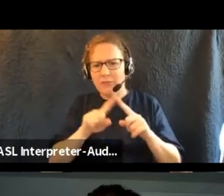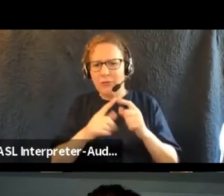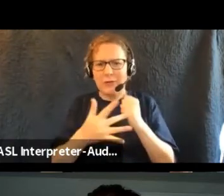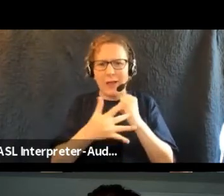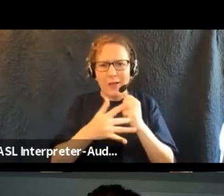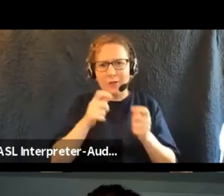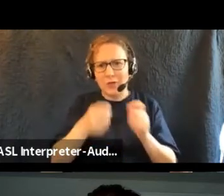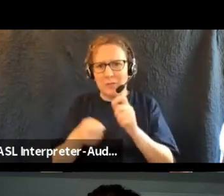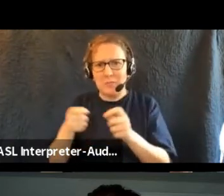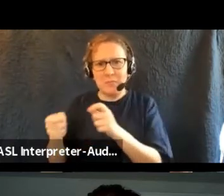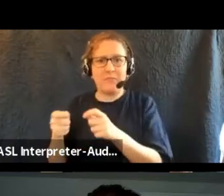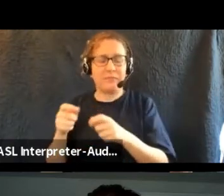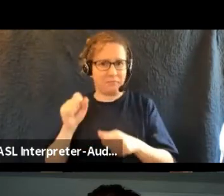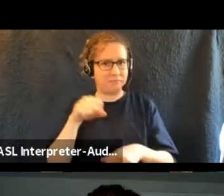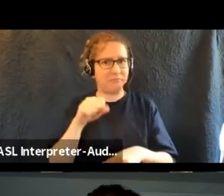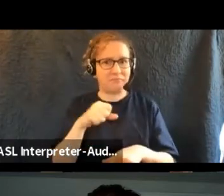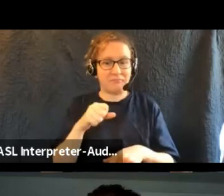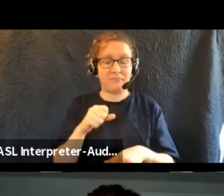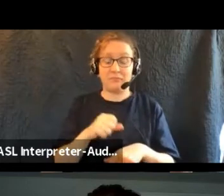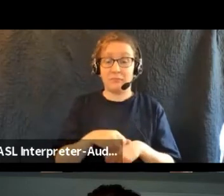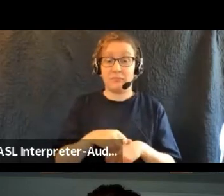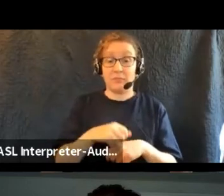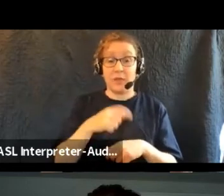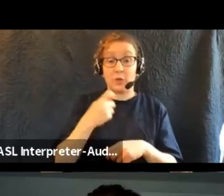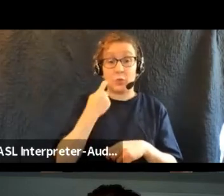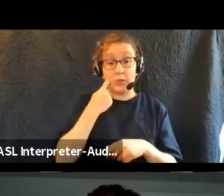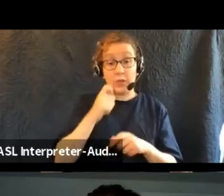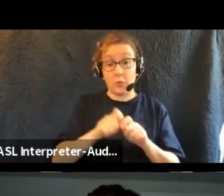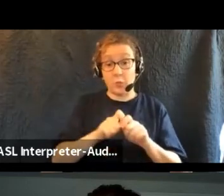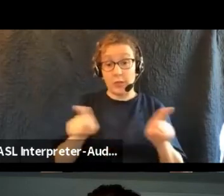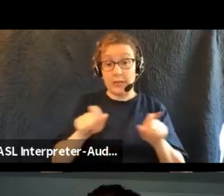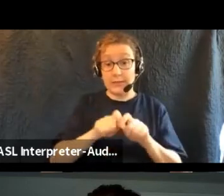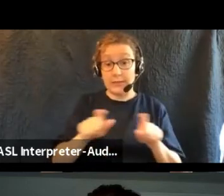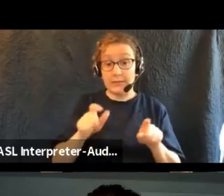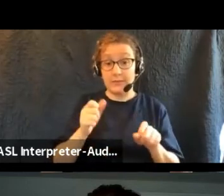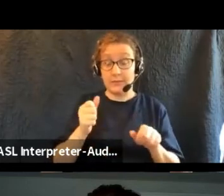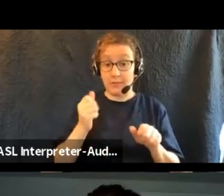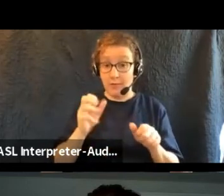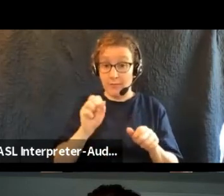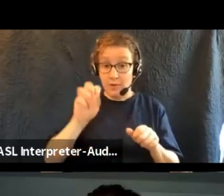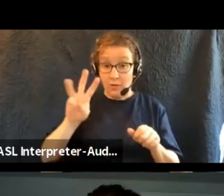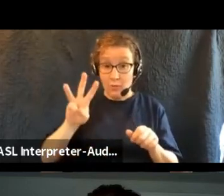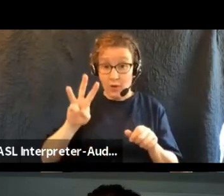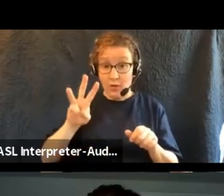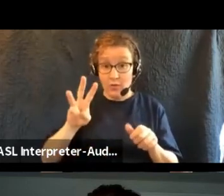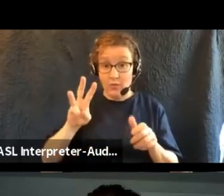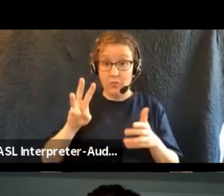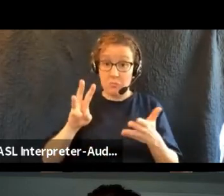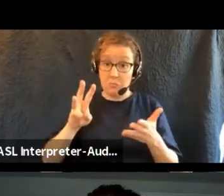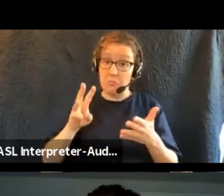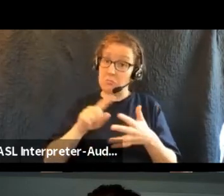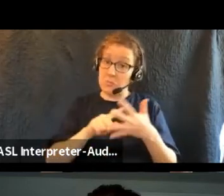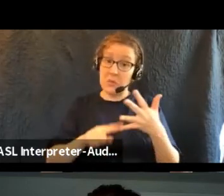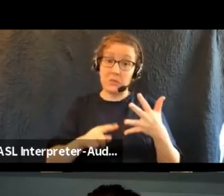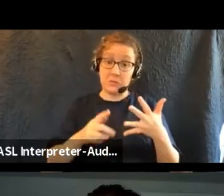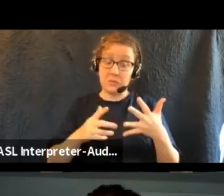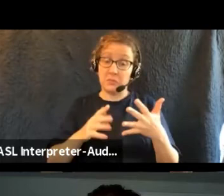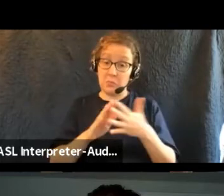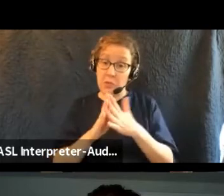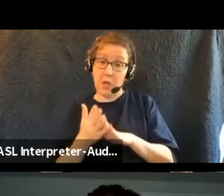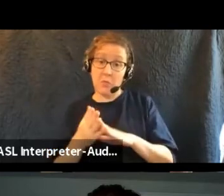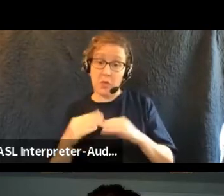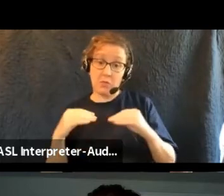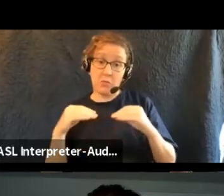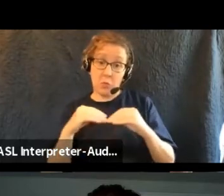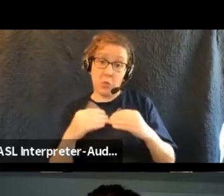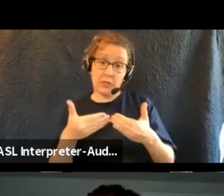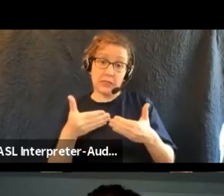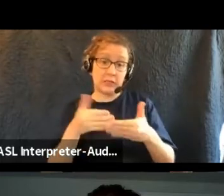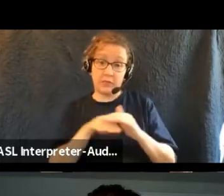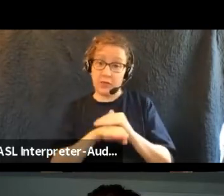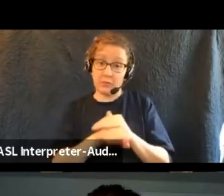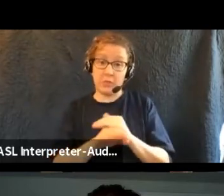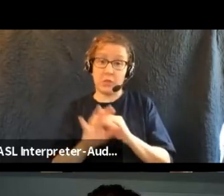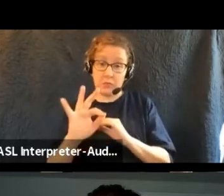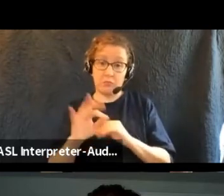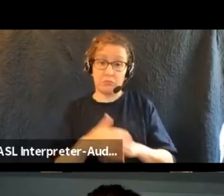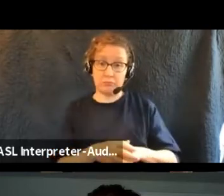I think that with recent releases of a lot of software, things are getting easier.